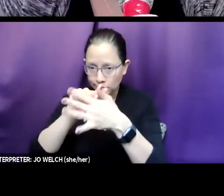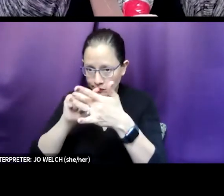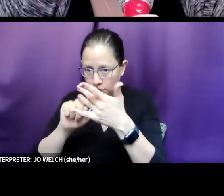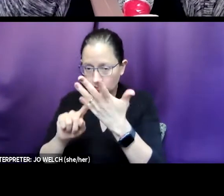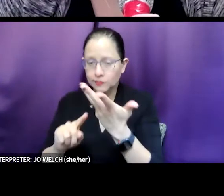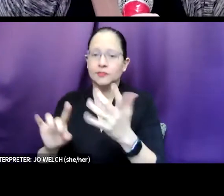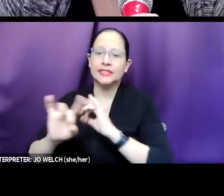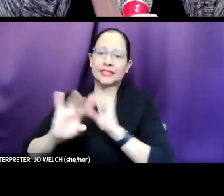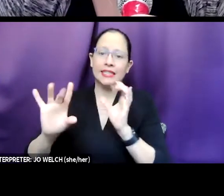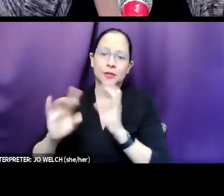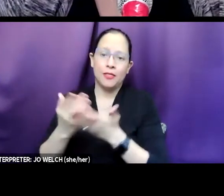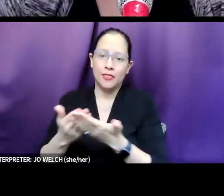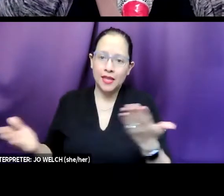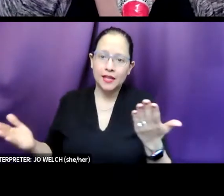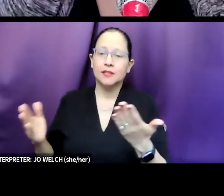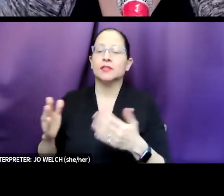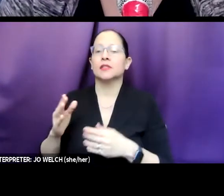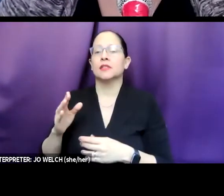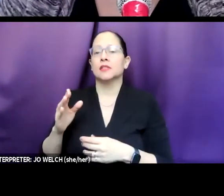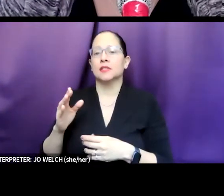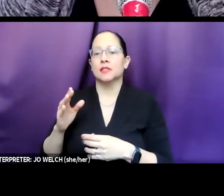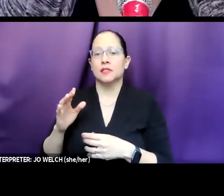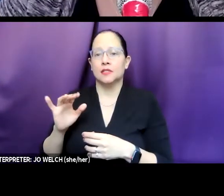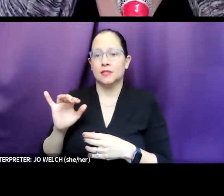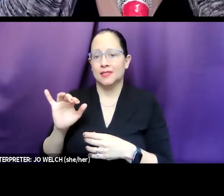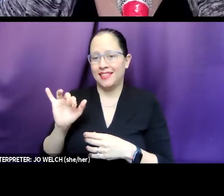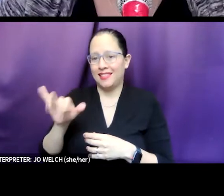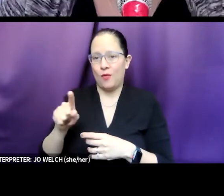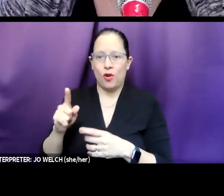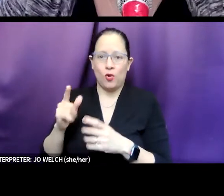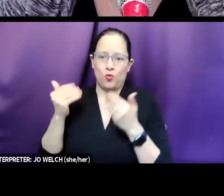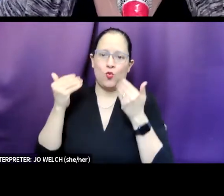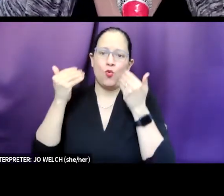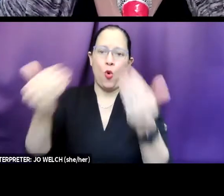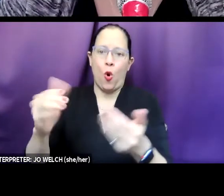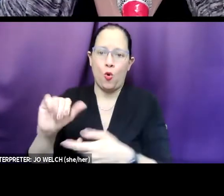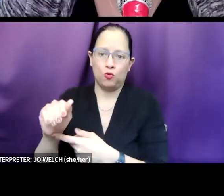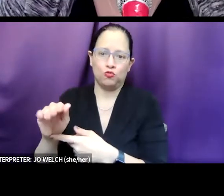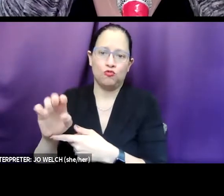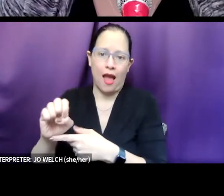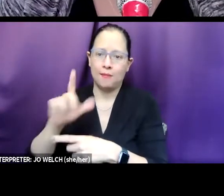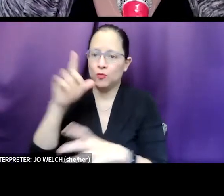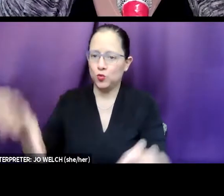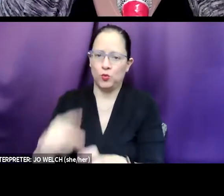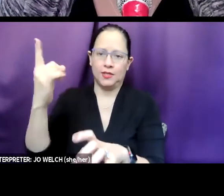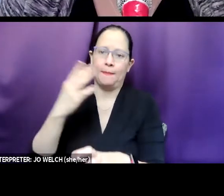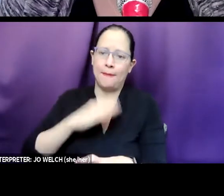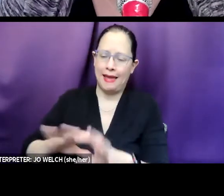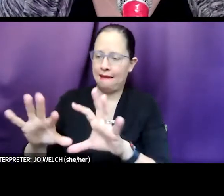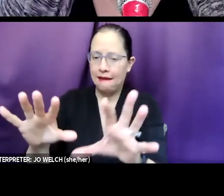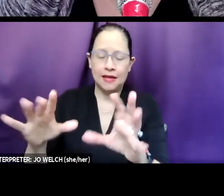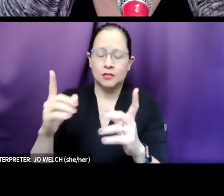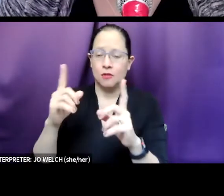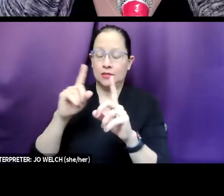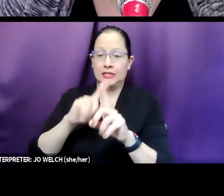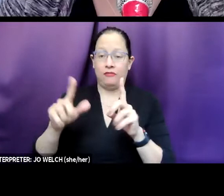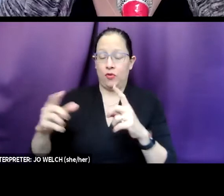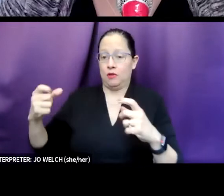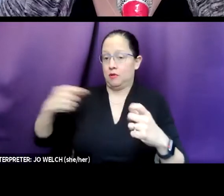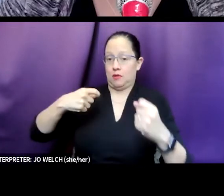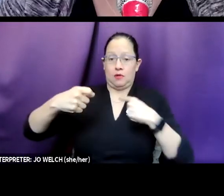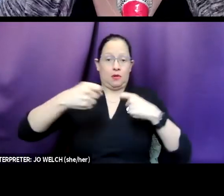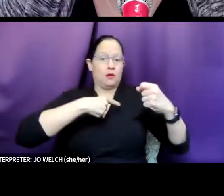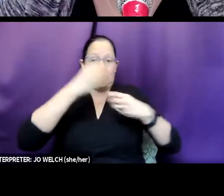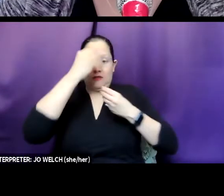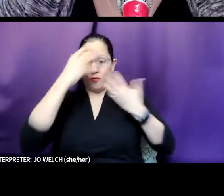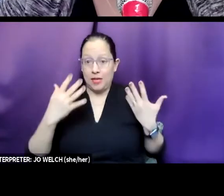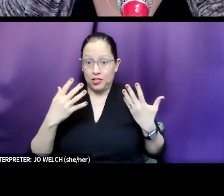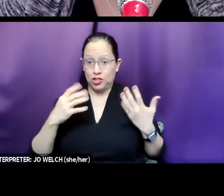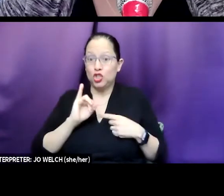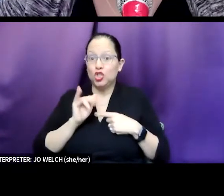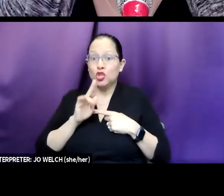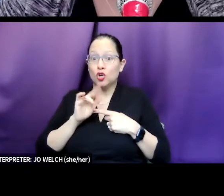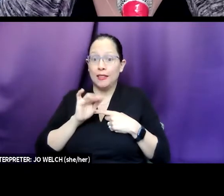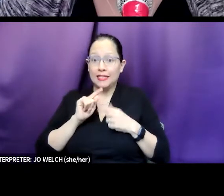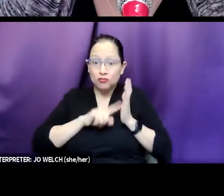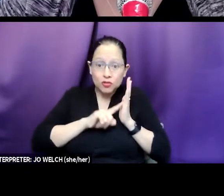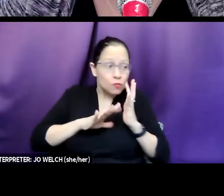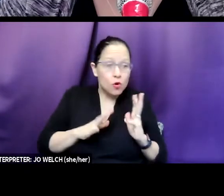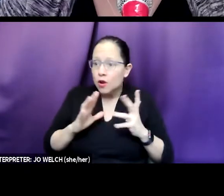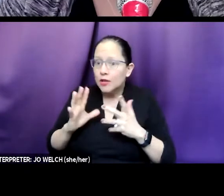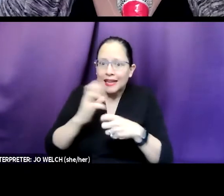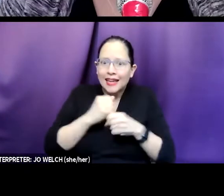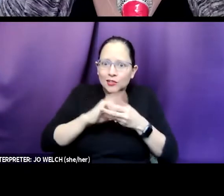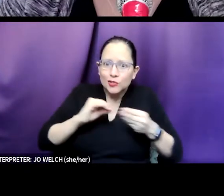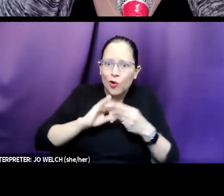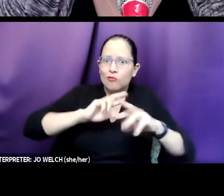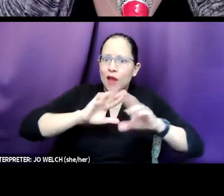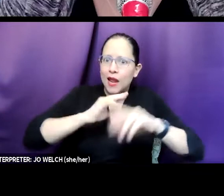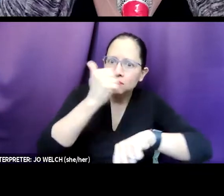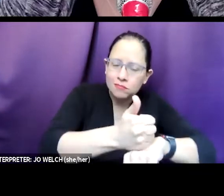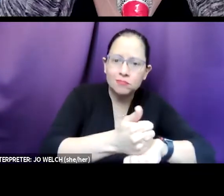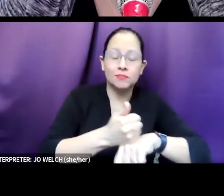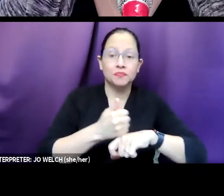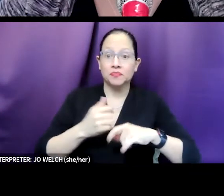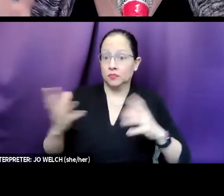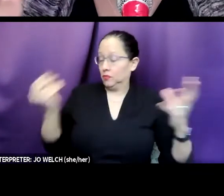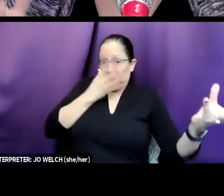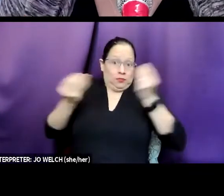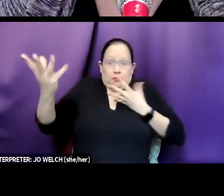and saying that they were going to go commit some kind of crime in the future and so there were all these different pieces and elements that were being fed to journalists in the background, so that when journalists came out the first journalistic mountain